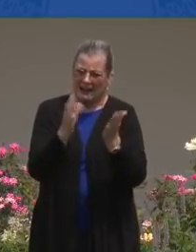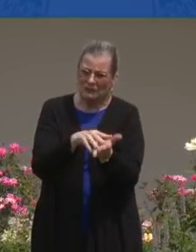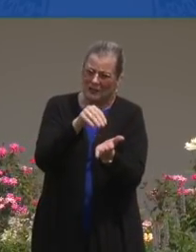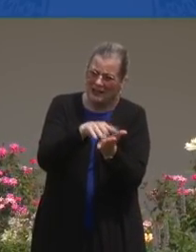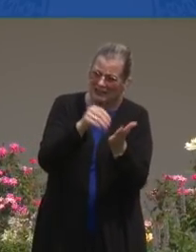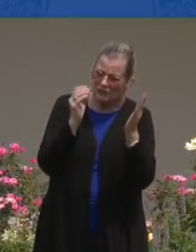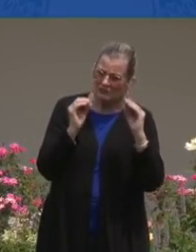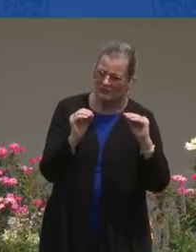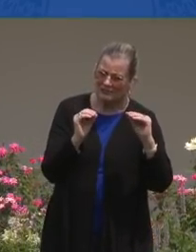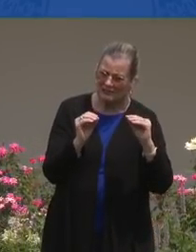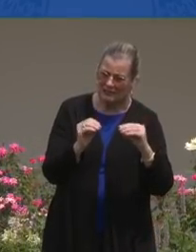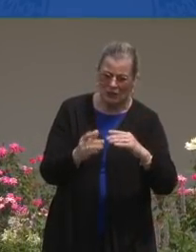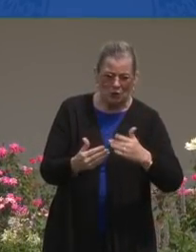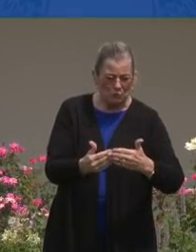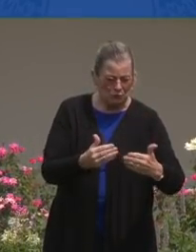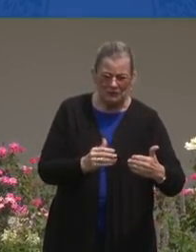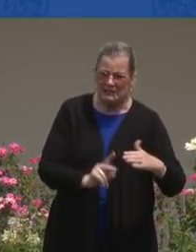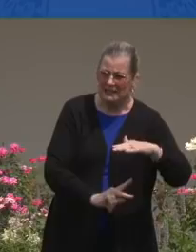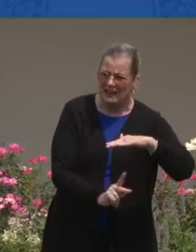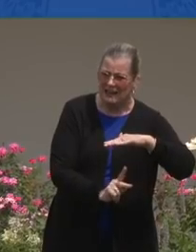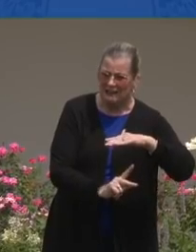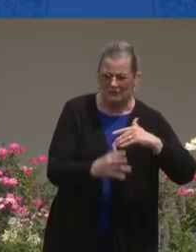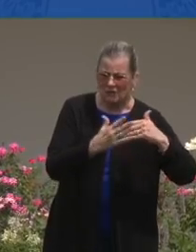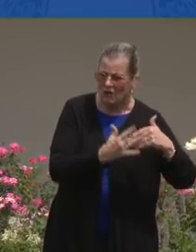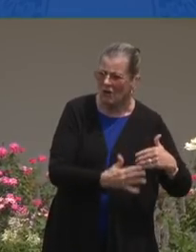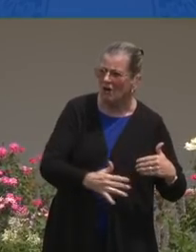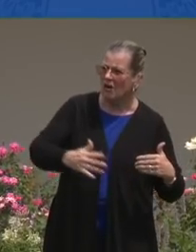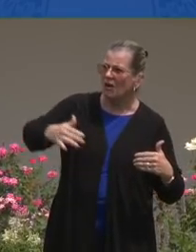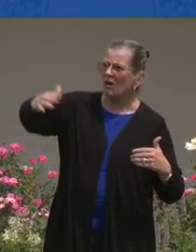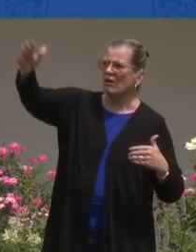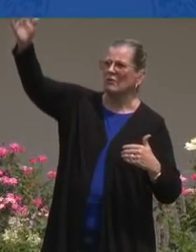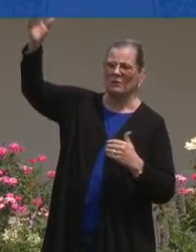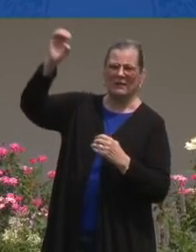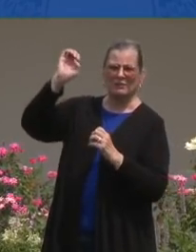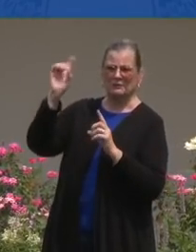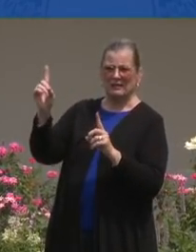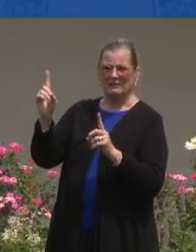It is about being able to live in your home and participate in your community,